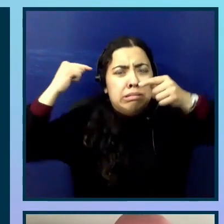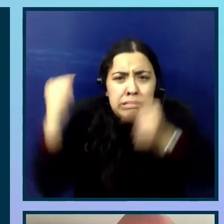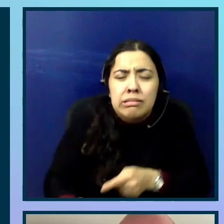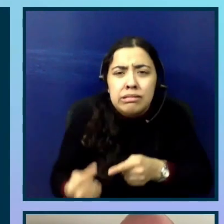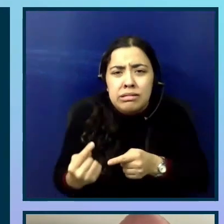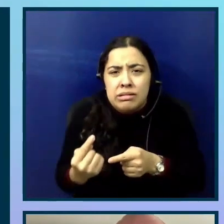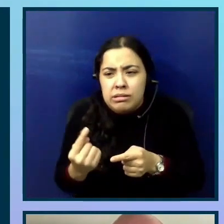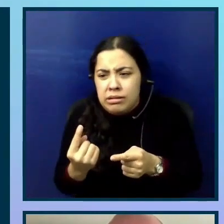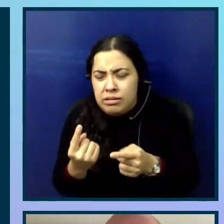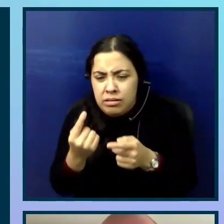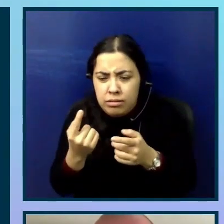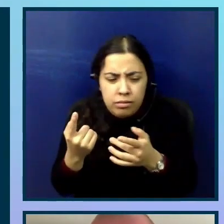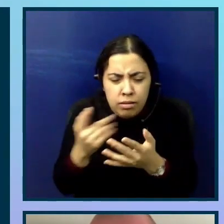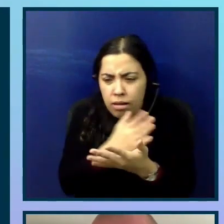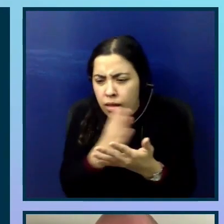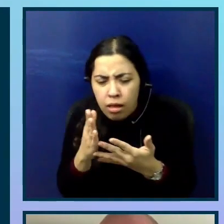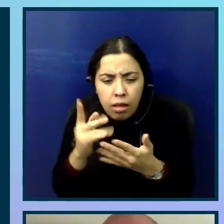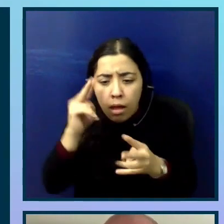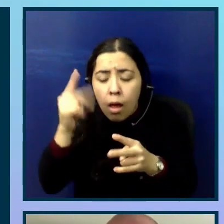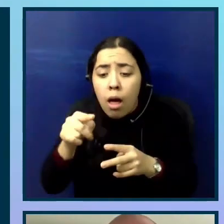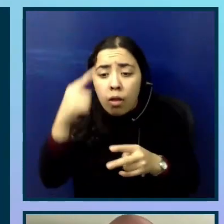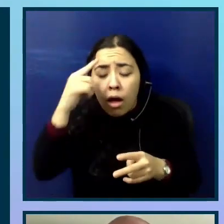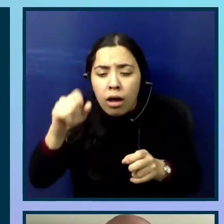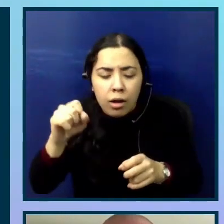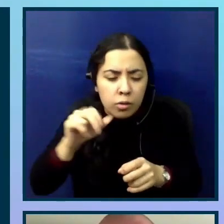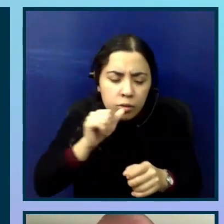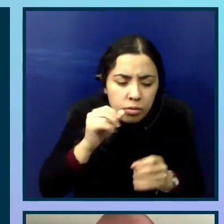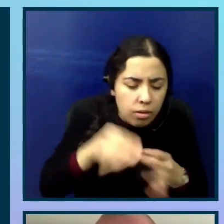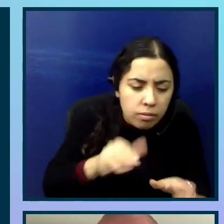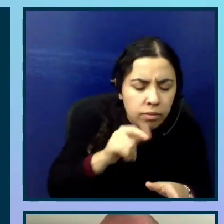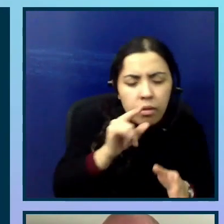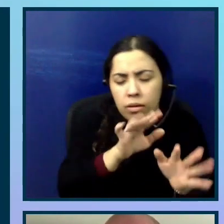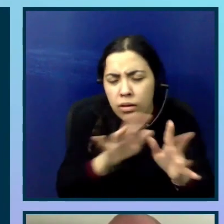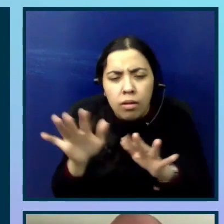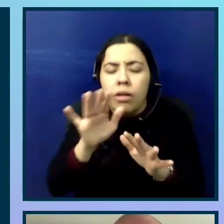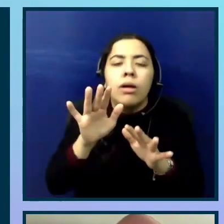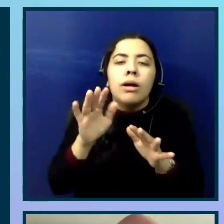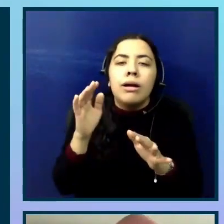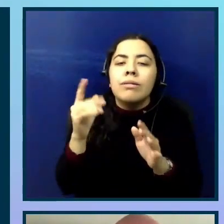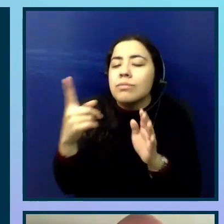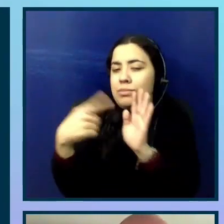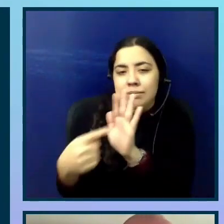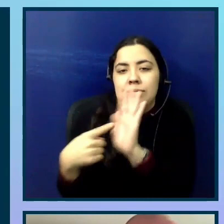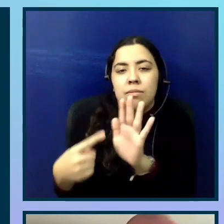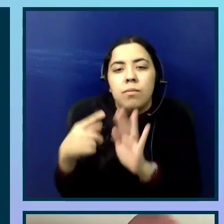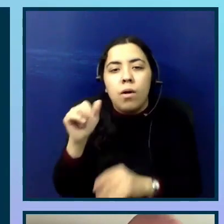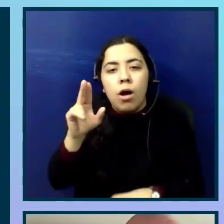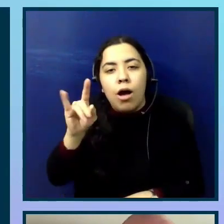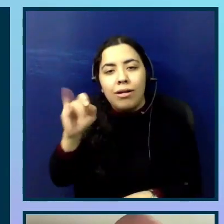and understand those and trying to find those issues by using auditing for instance, or by using quality of research,